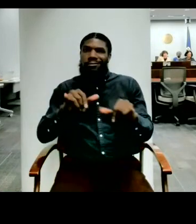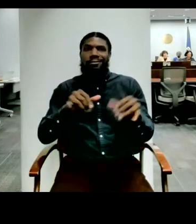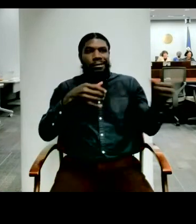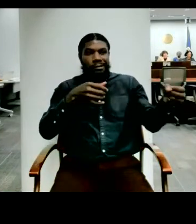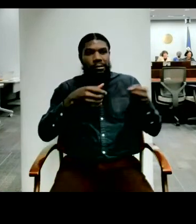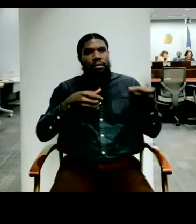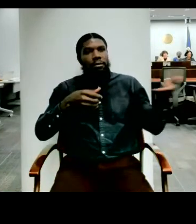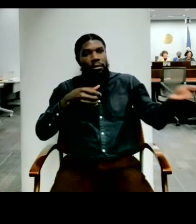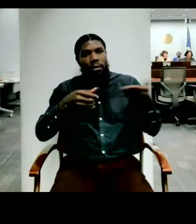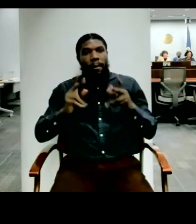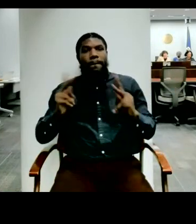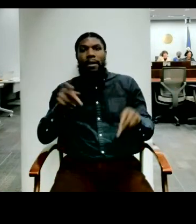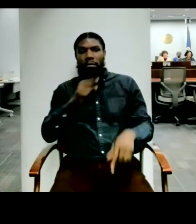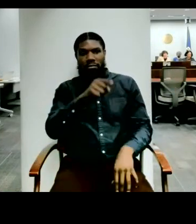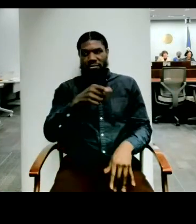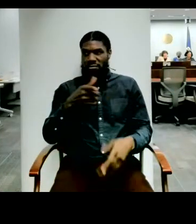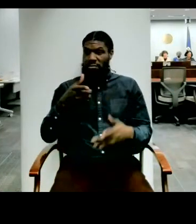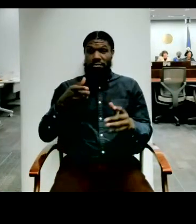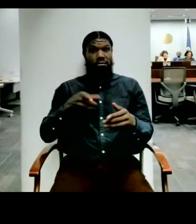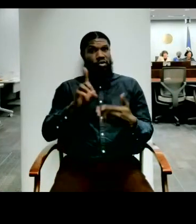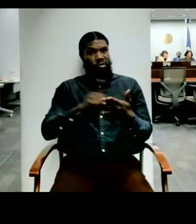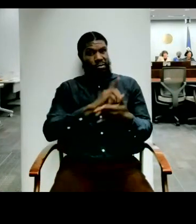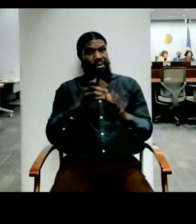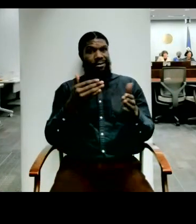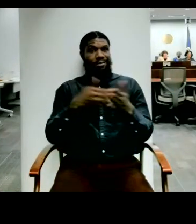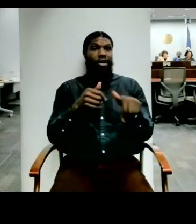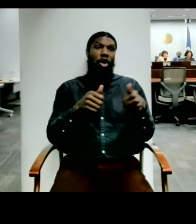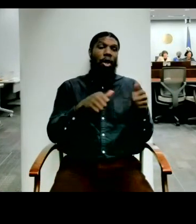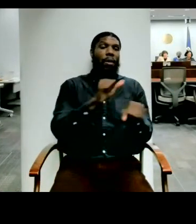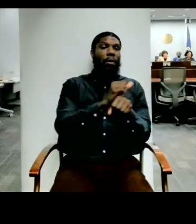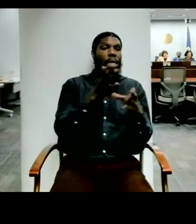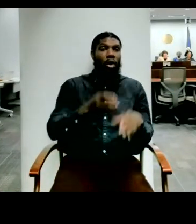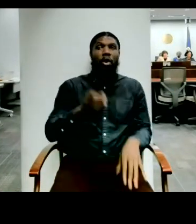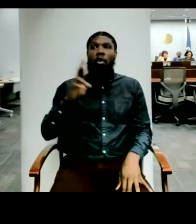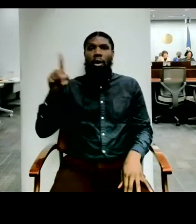discriminate against other employees or who retaliate against employees